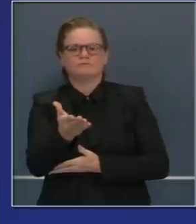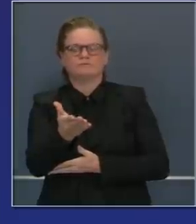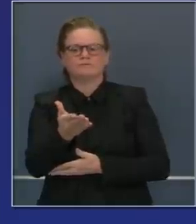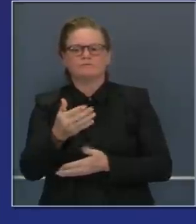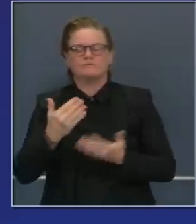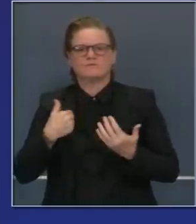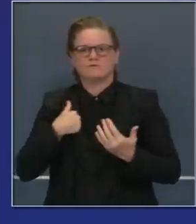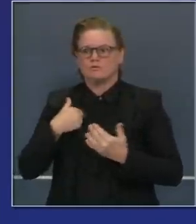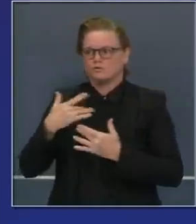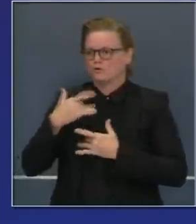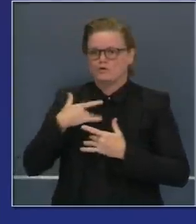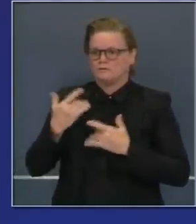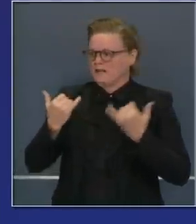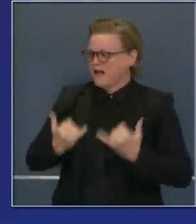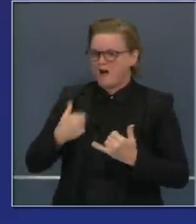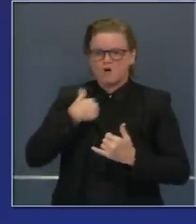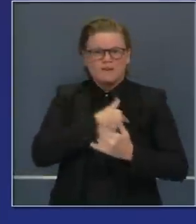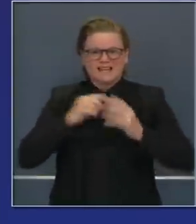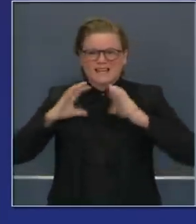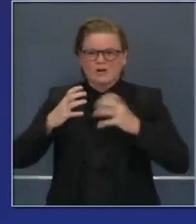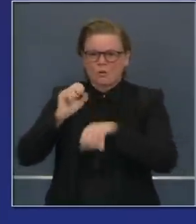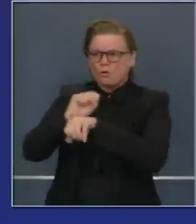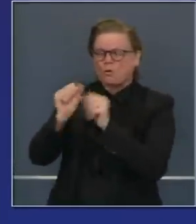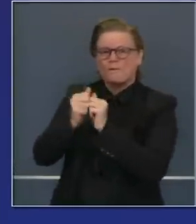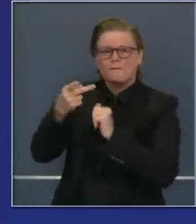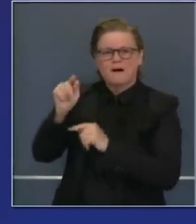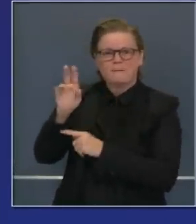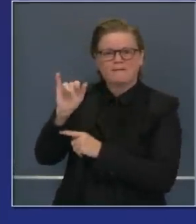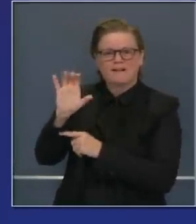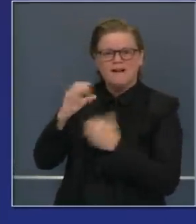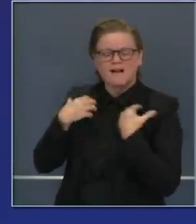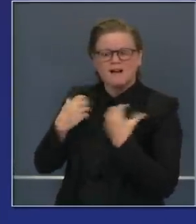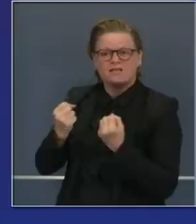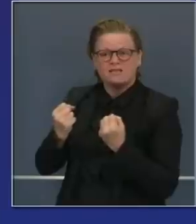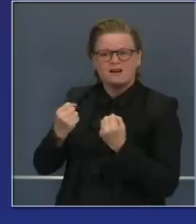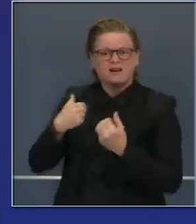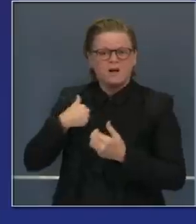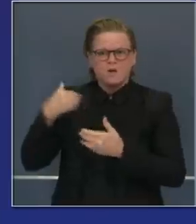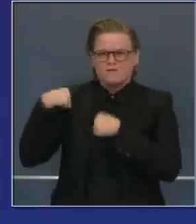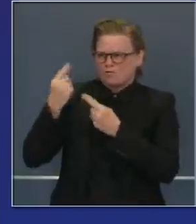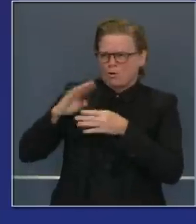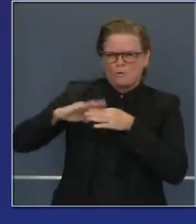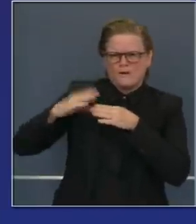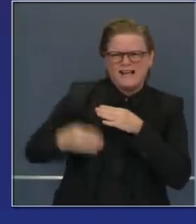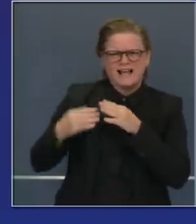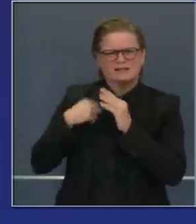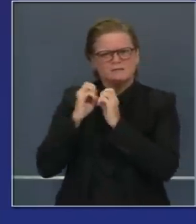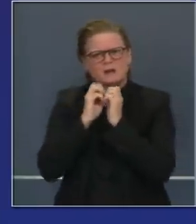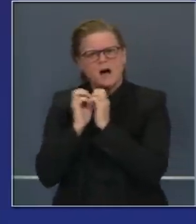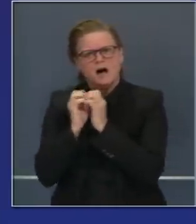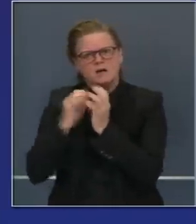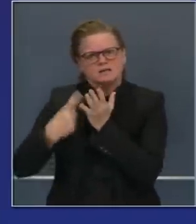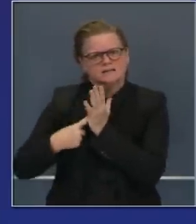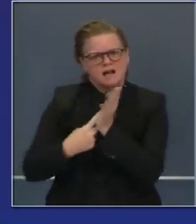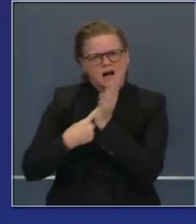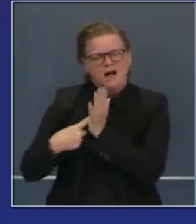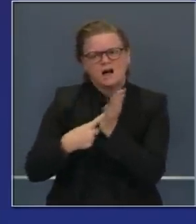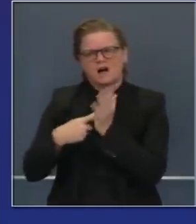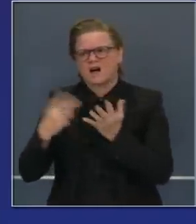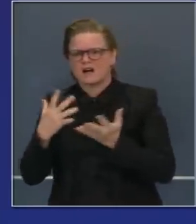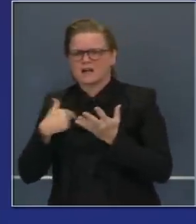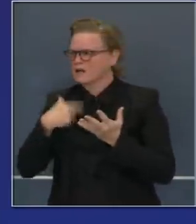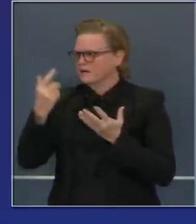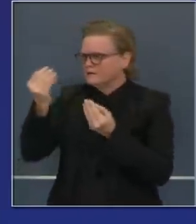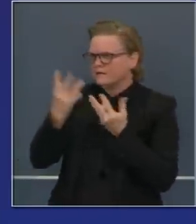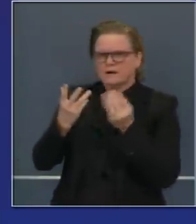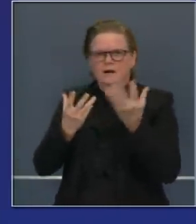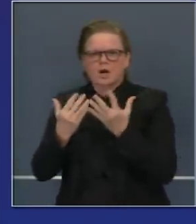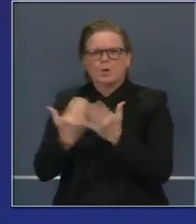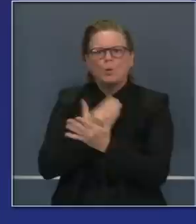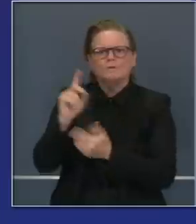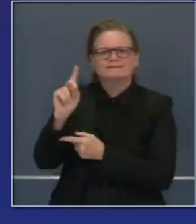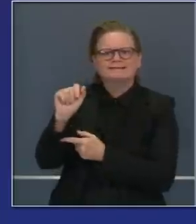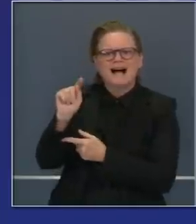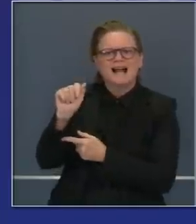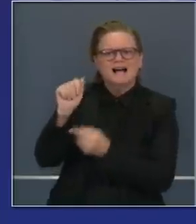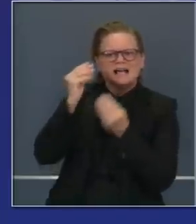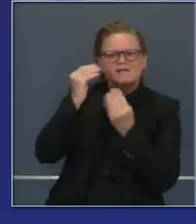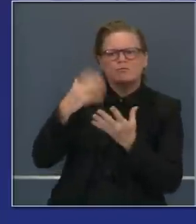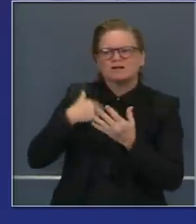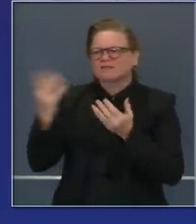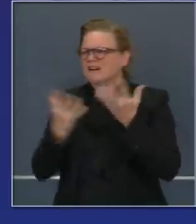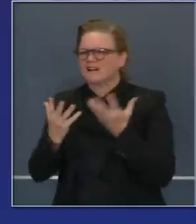WE WERE WELL AWARE OF WHAT WAS